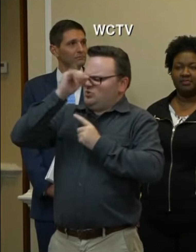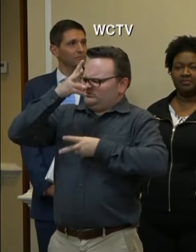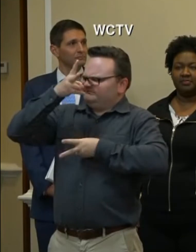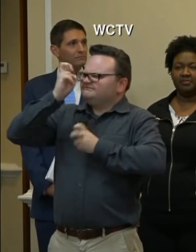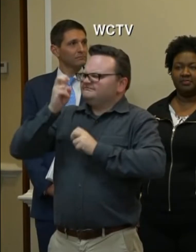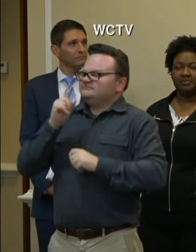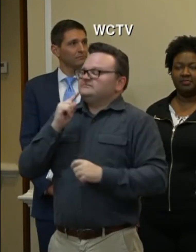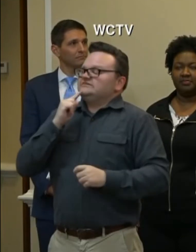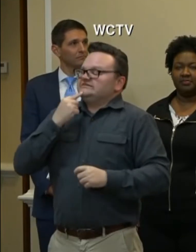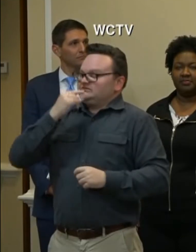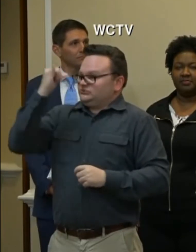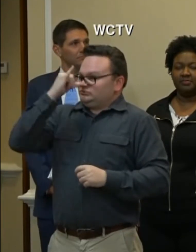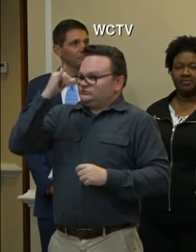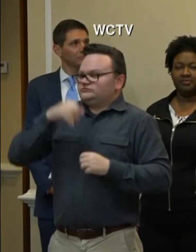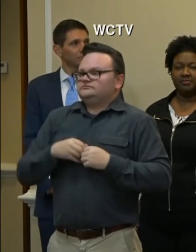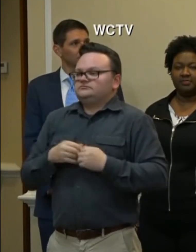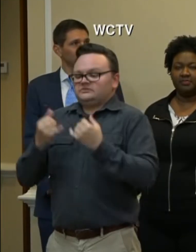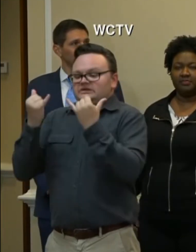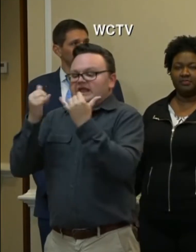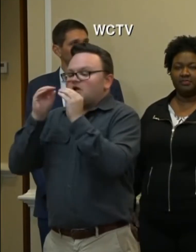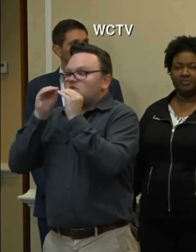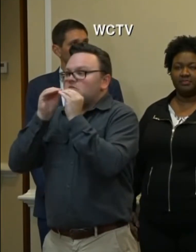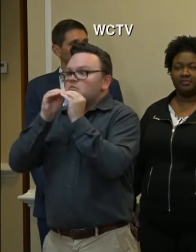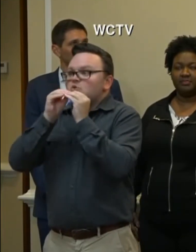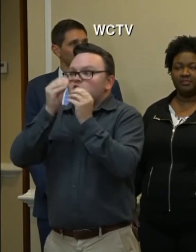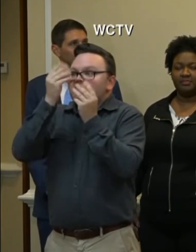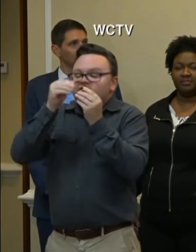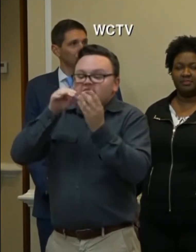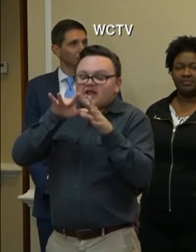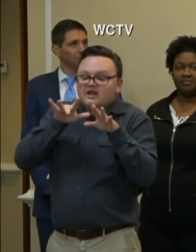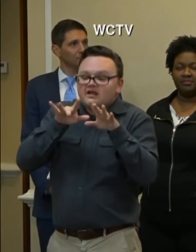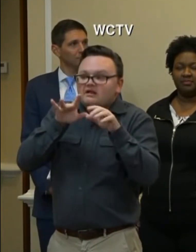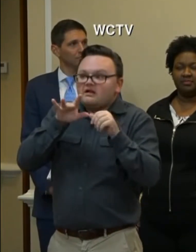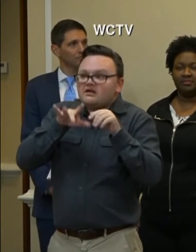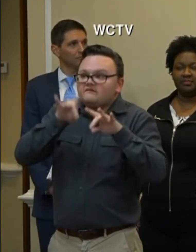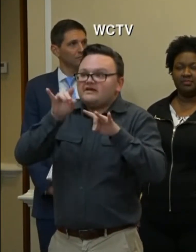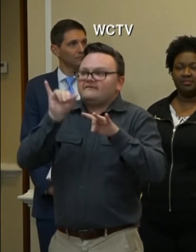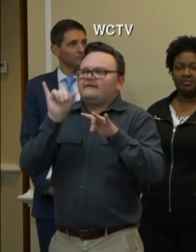this is more severe than the flu for particularly for the elderly population